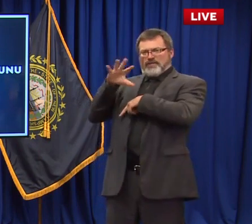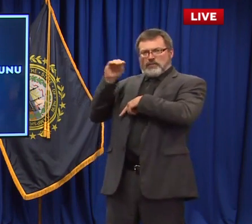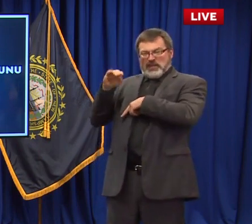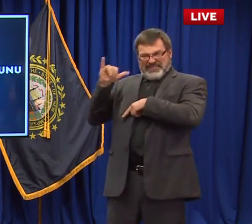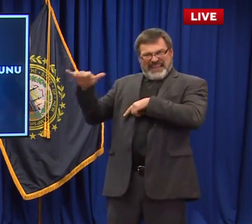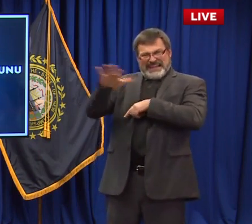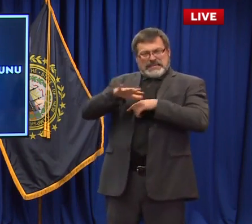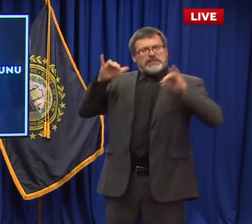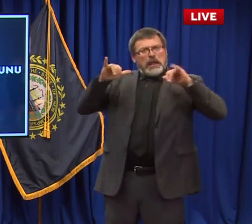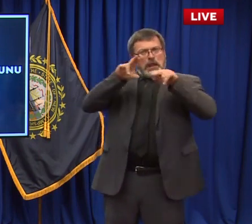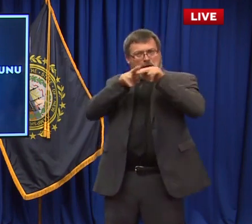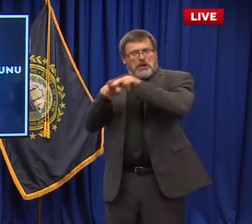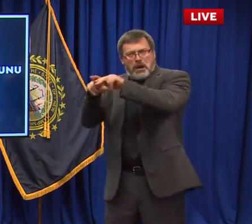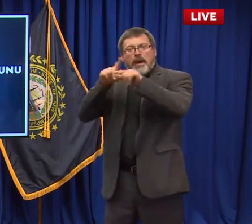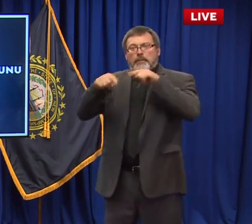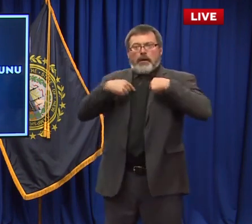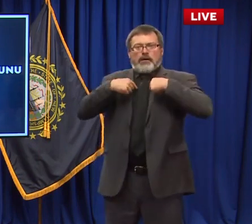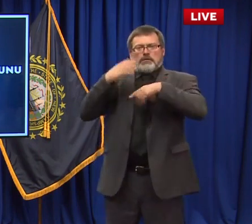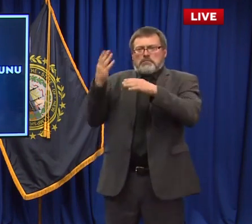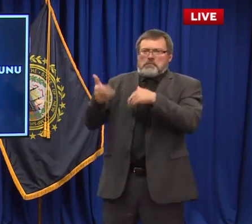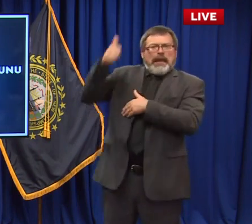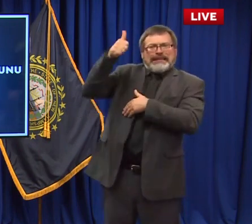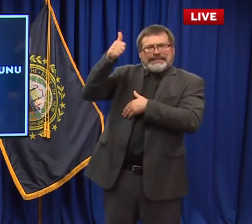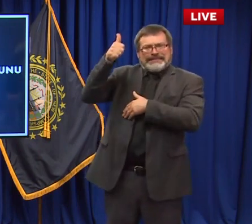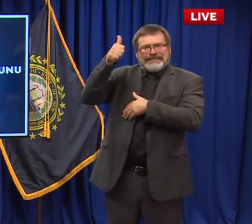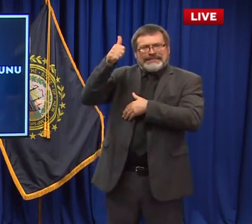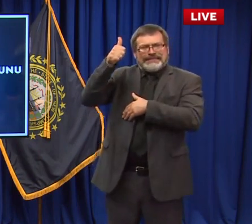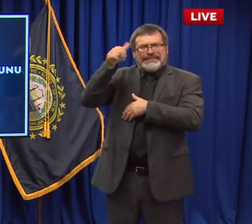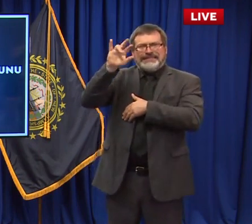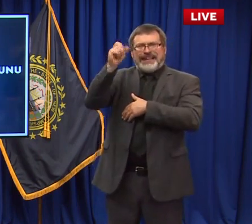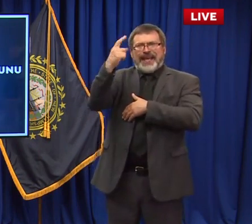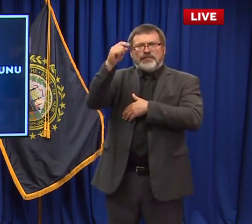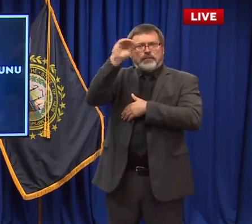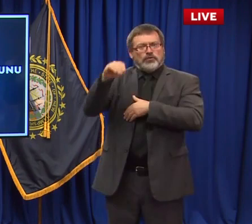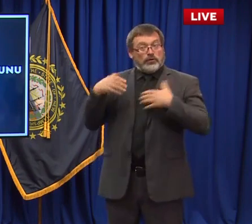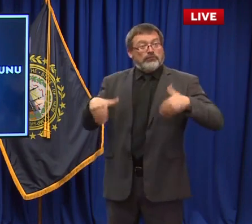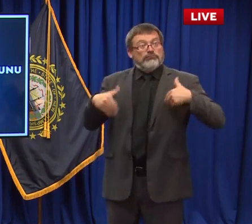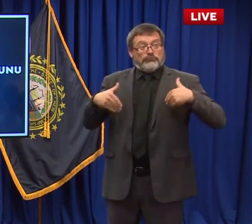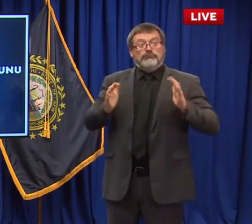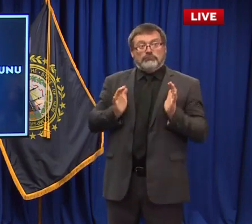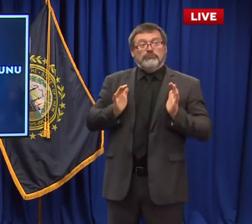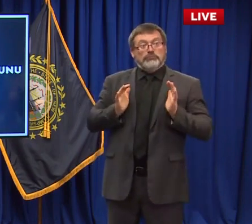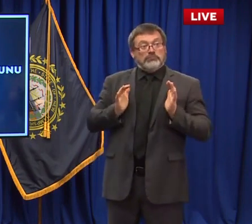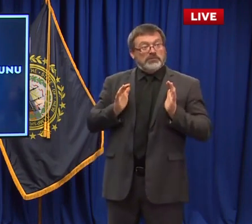WE’RE STILL NOT SEEING AN OUTBREAK OF COVID IN THE COMMUNITY’S OR THE NUMBERS RISING.